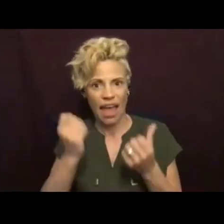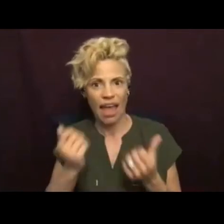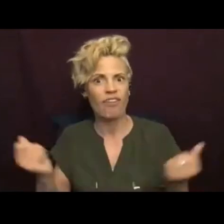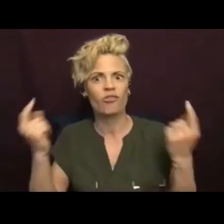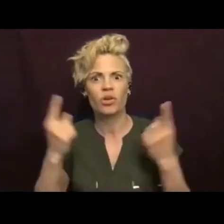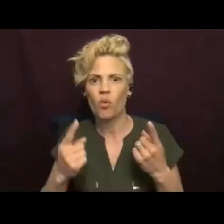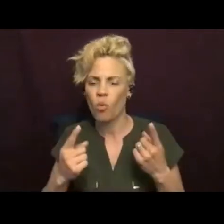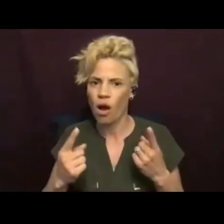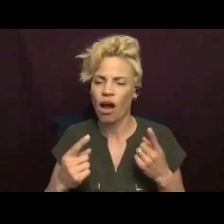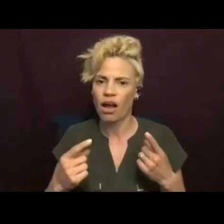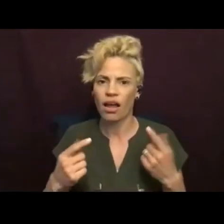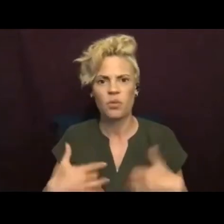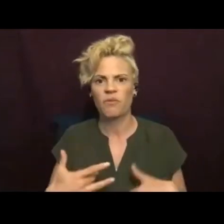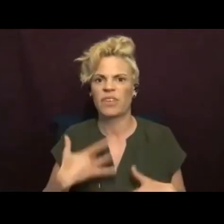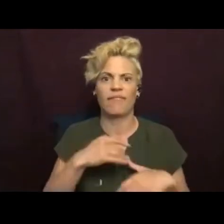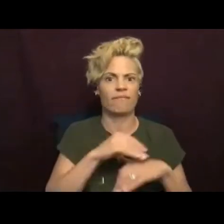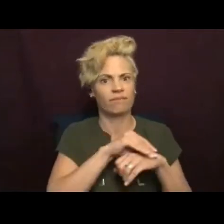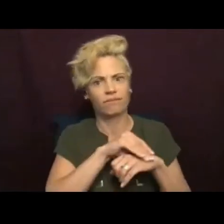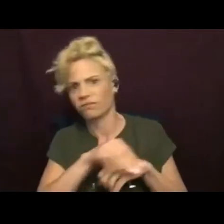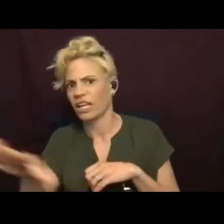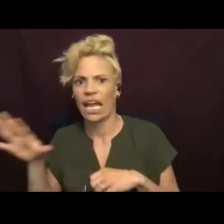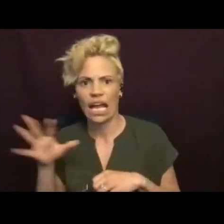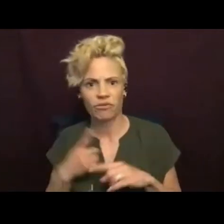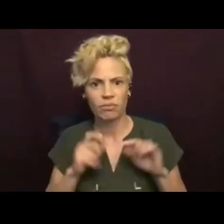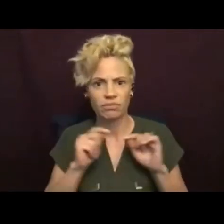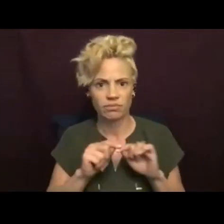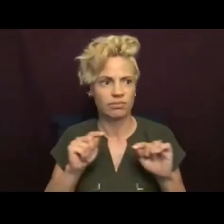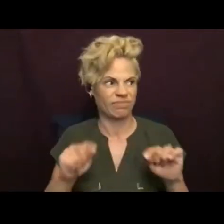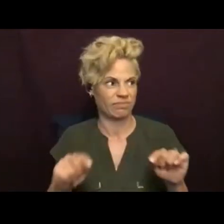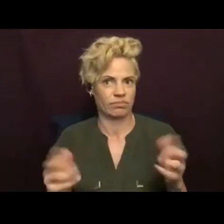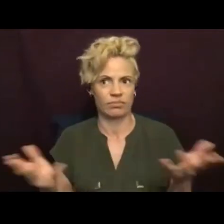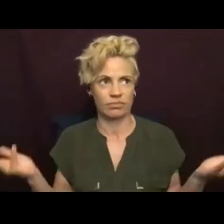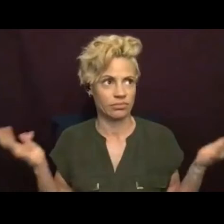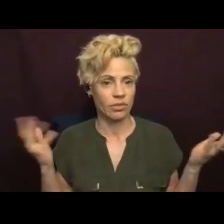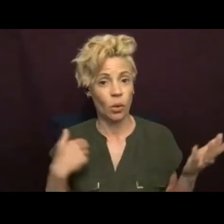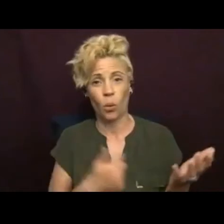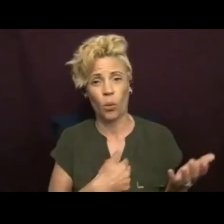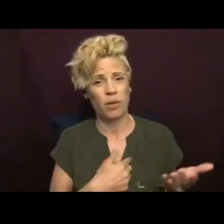And we've been so erased that no one remembers that we exist